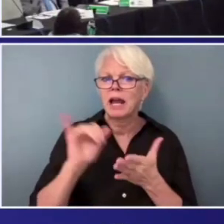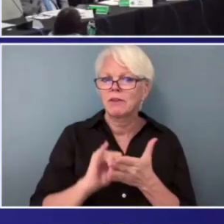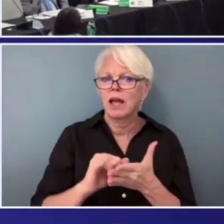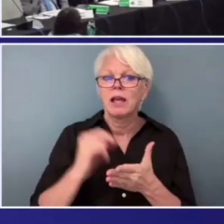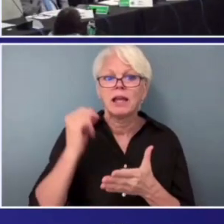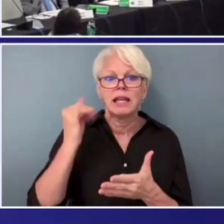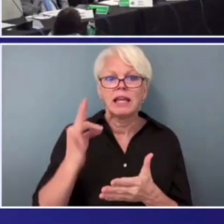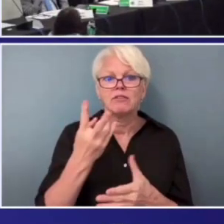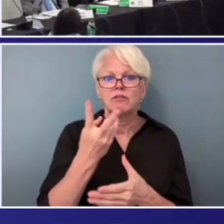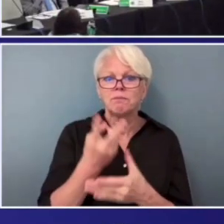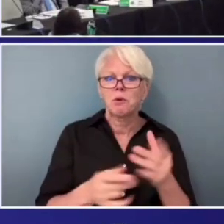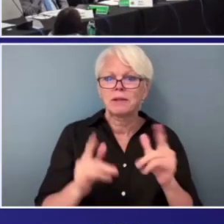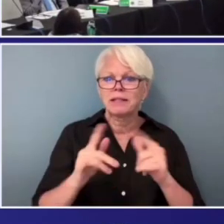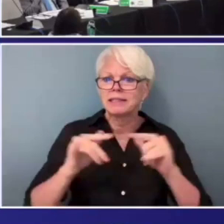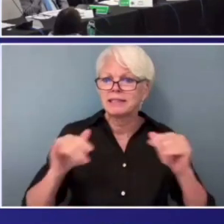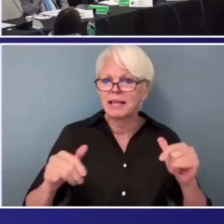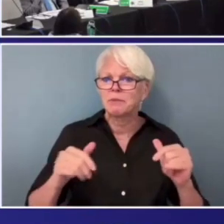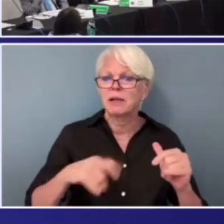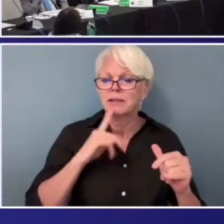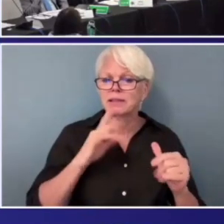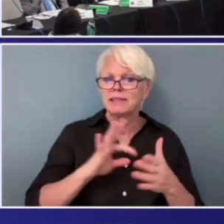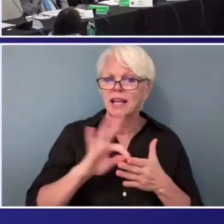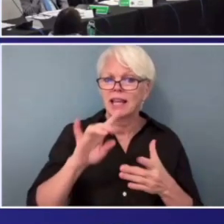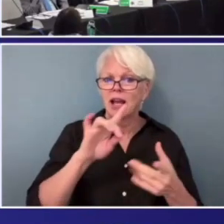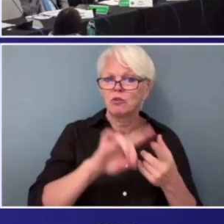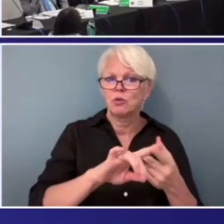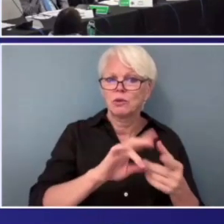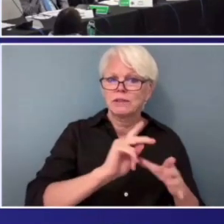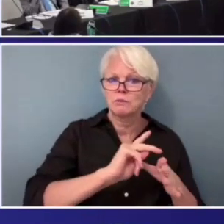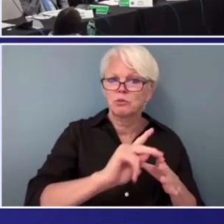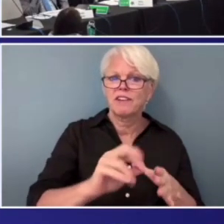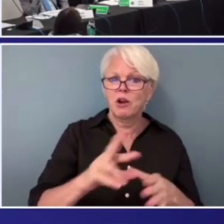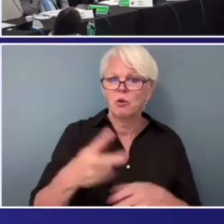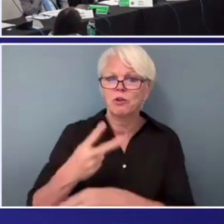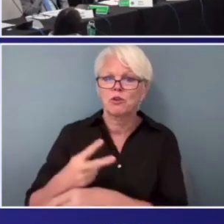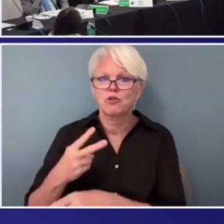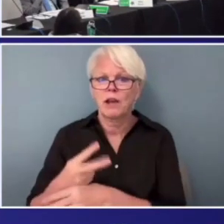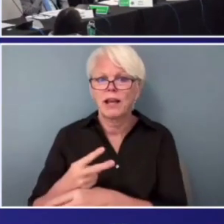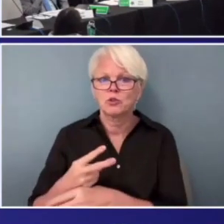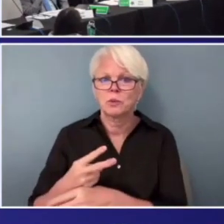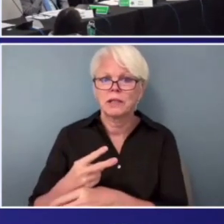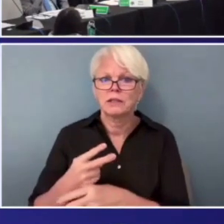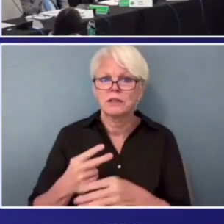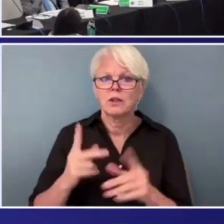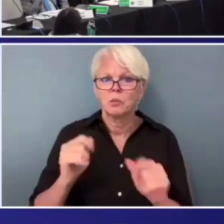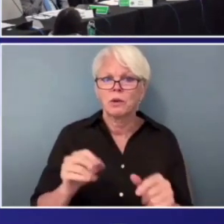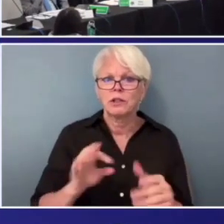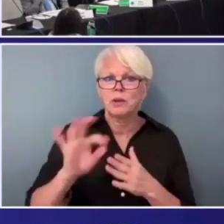time, would it count towards the professional or towards the graduate as -- when you're counting the percentage? And